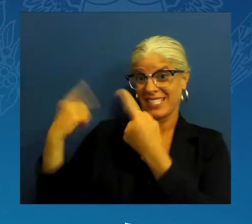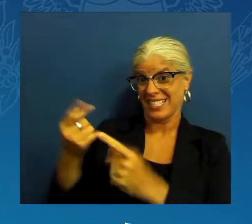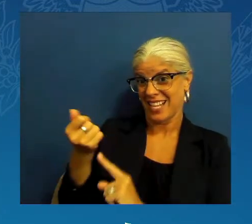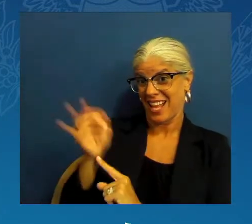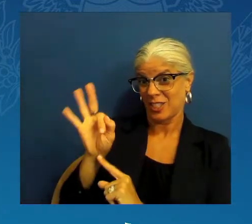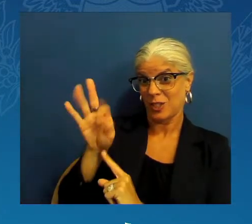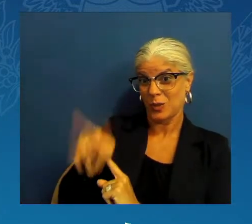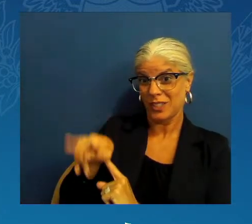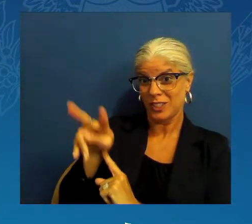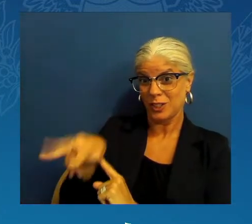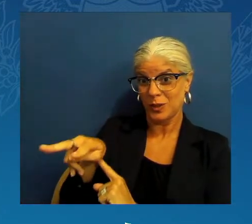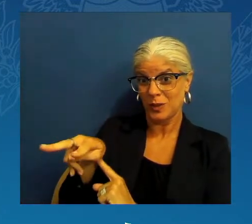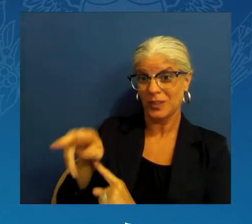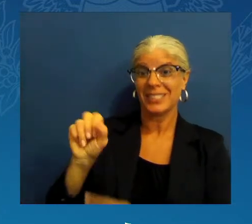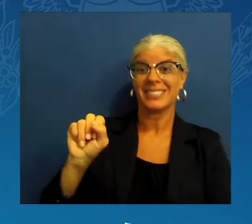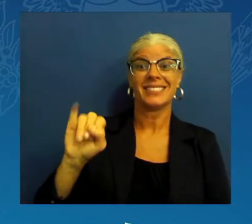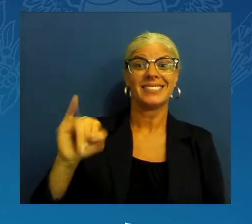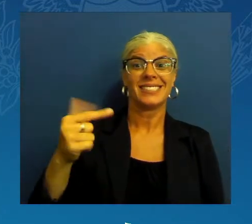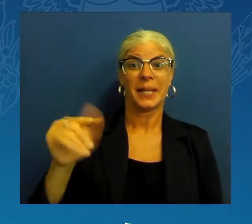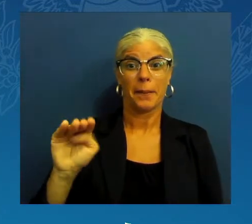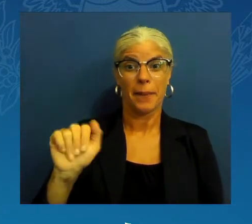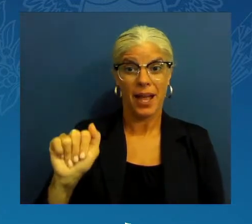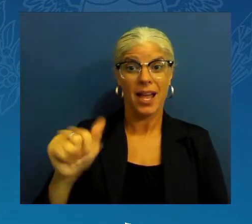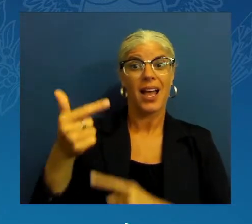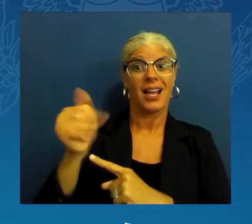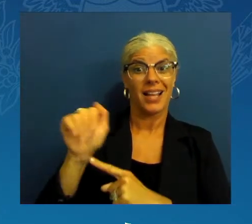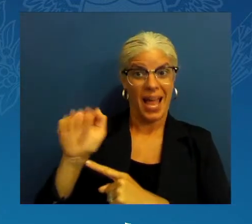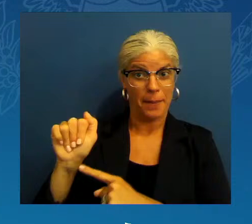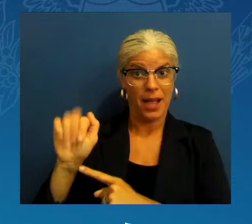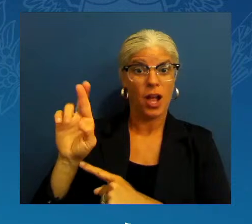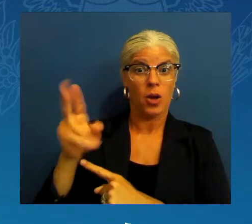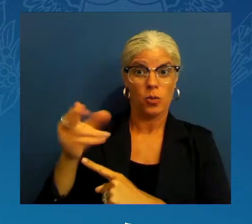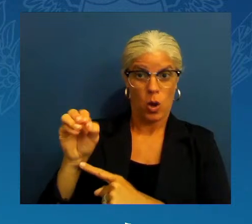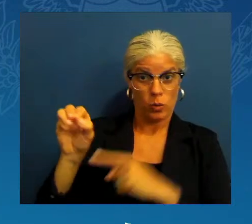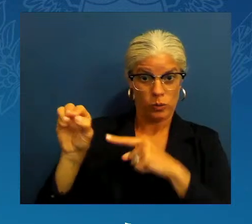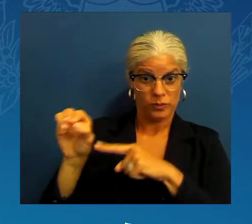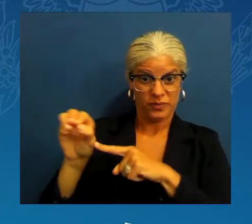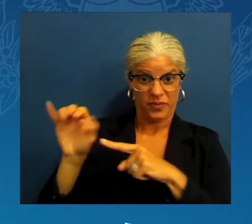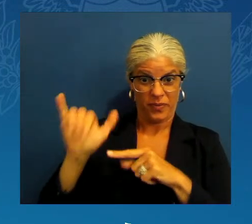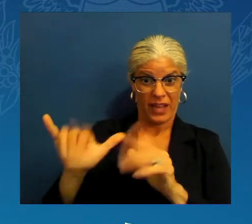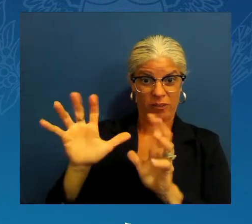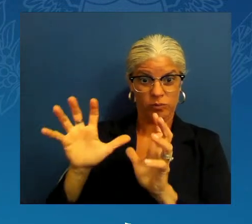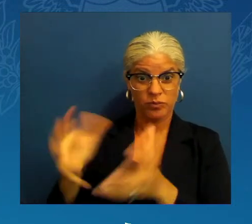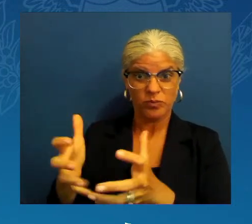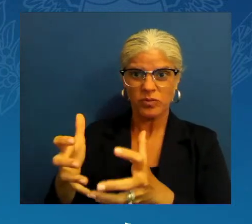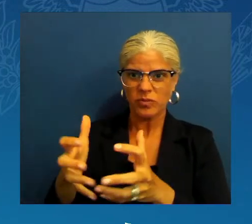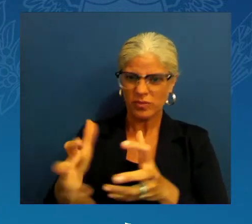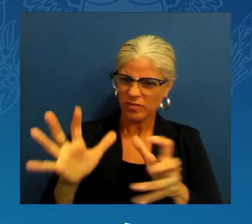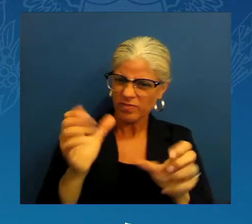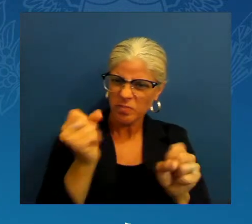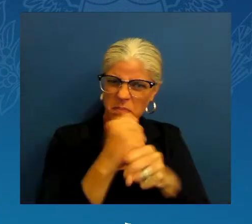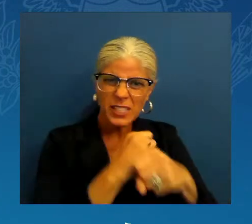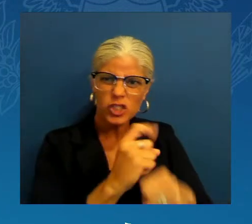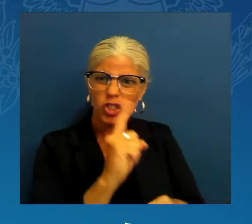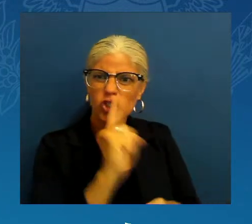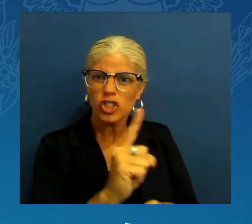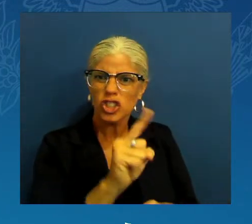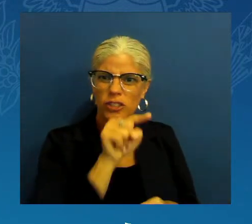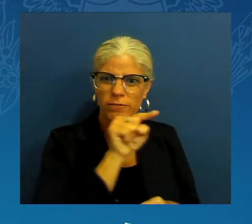have helped realize that promise. Generation after generation, the members of this sorority